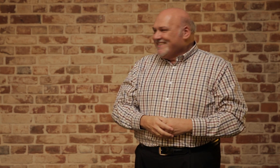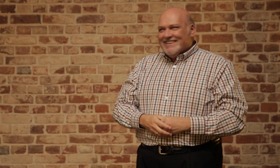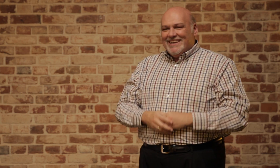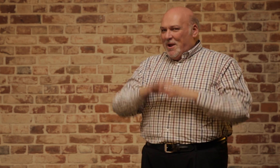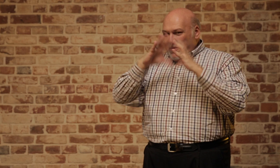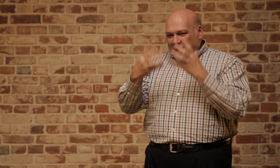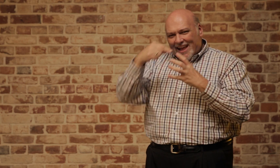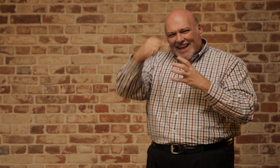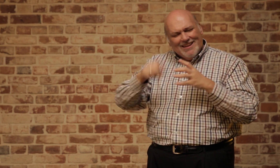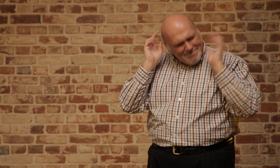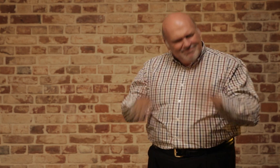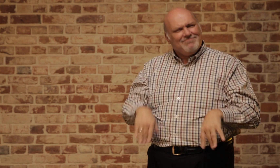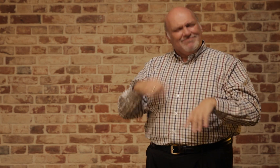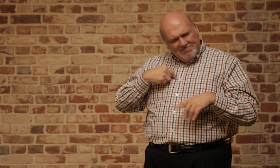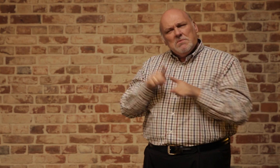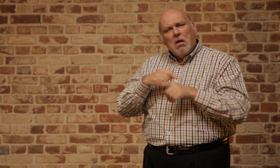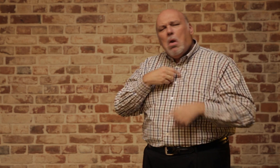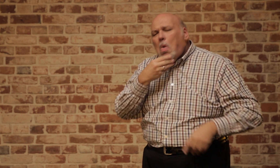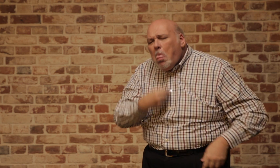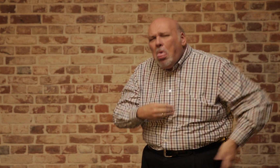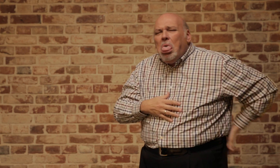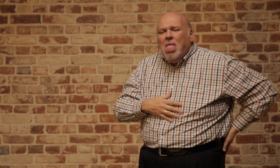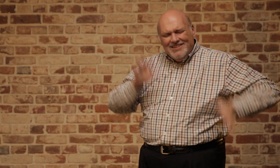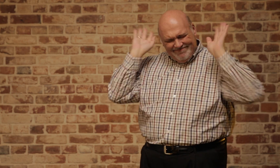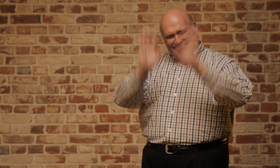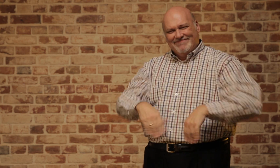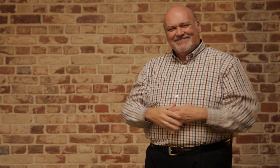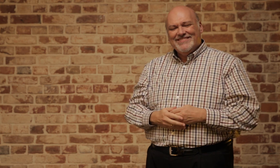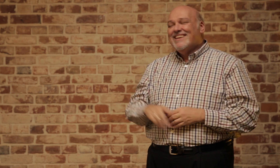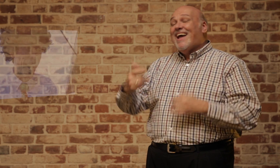So, come on world, nothing to be ashamed of; it’s ok to show that you’re in pain.